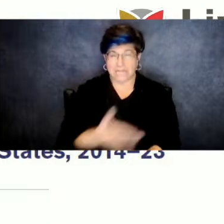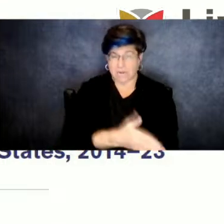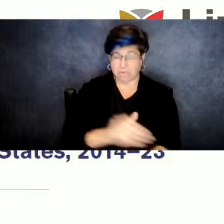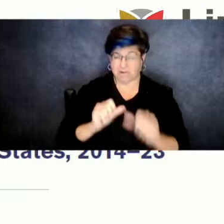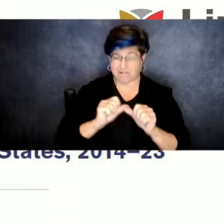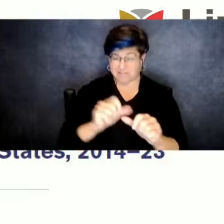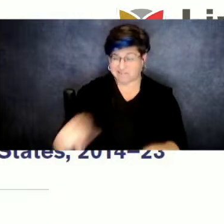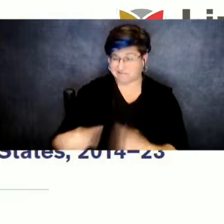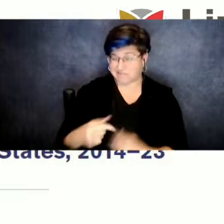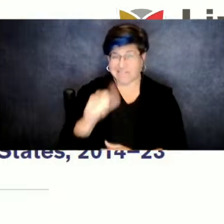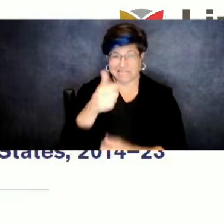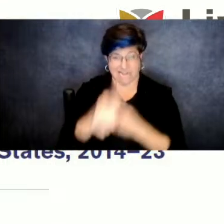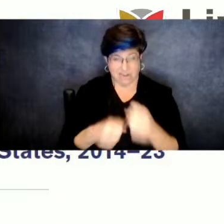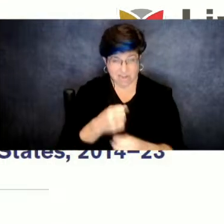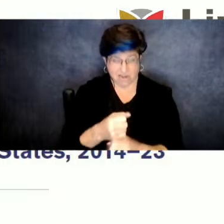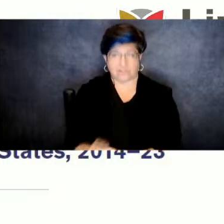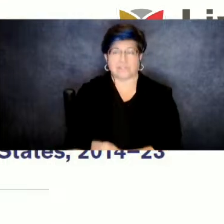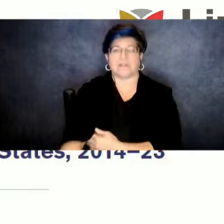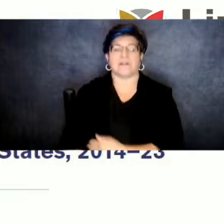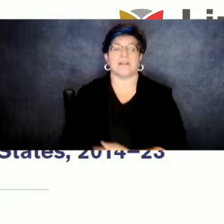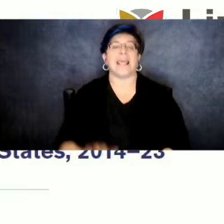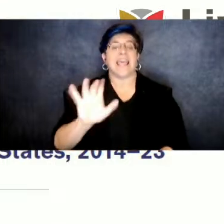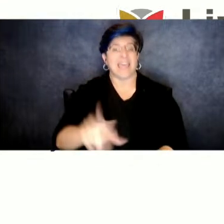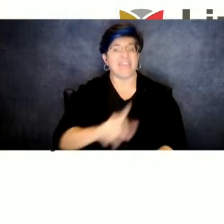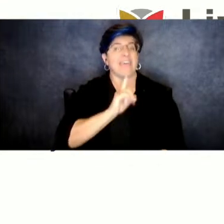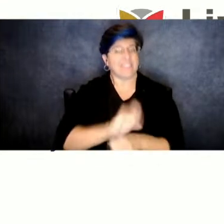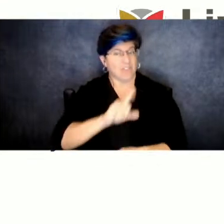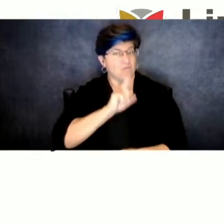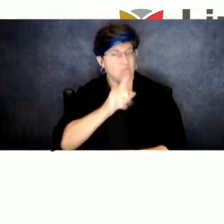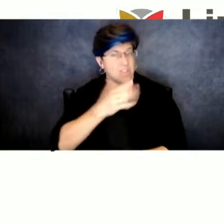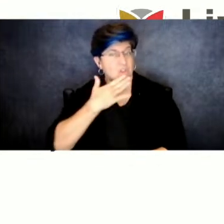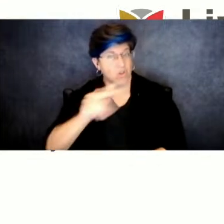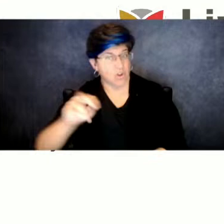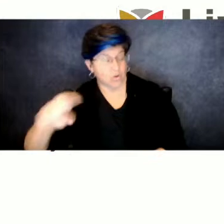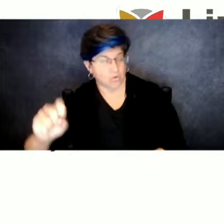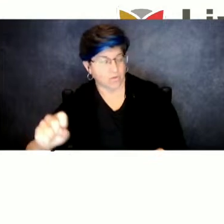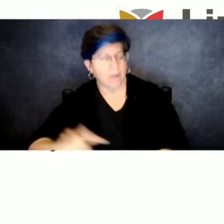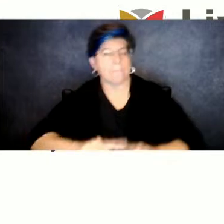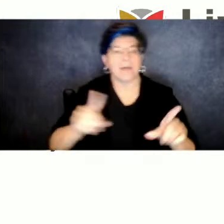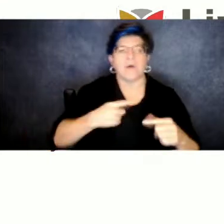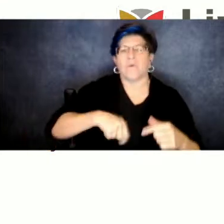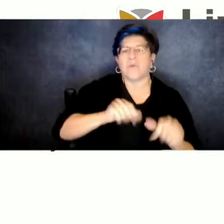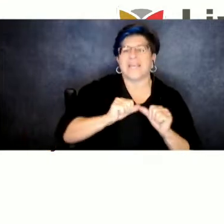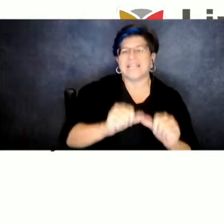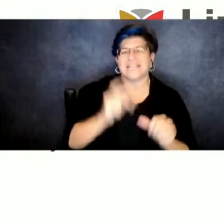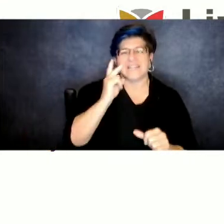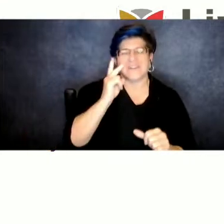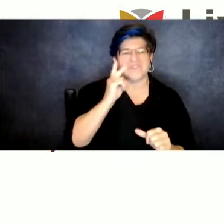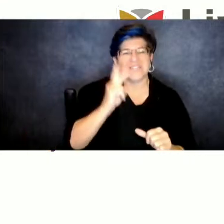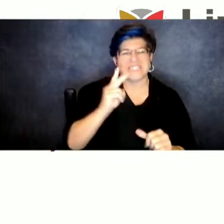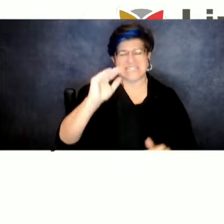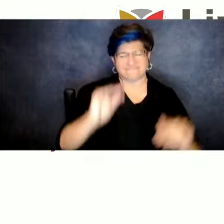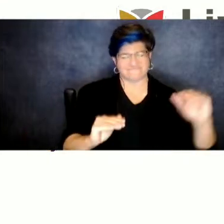INFANT MORTALITY IS THAT YOU KNOW, WE'VE SEEN IMPROVEMENTS CONSISTENTLY OVER THE LAST